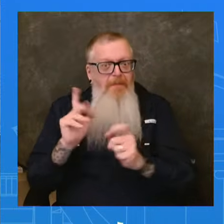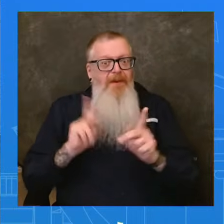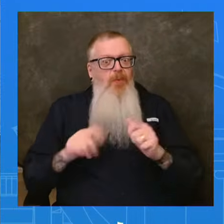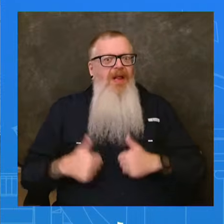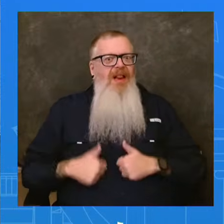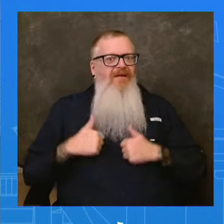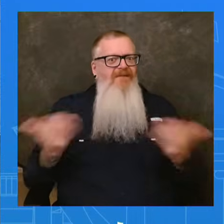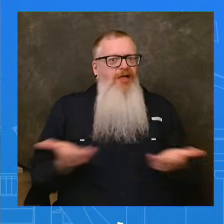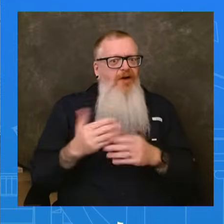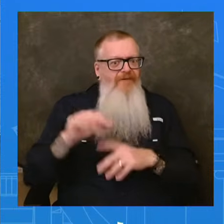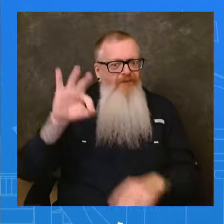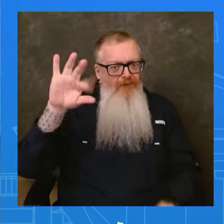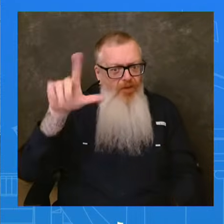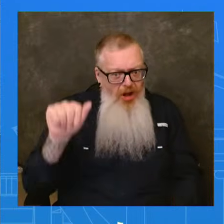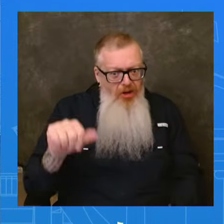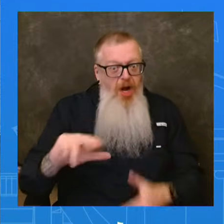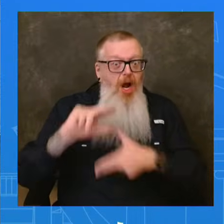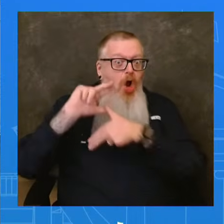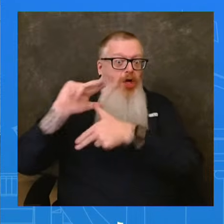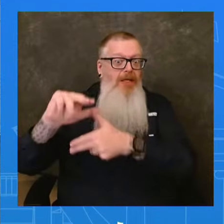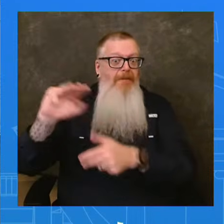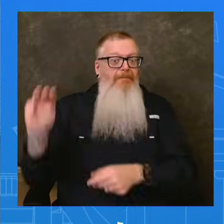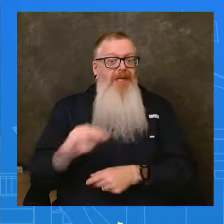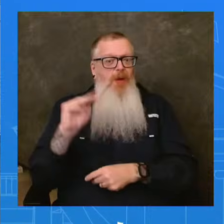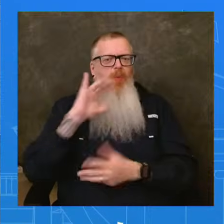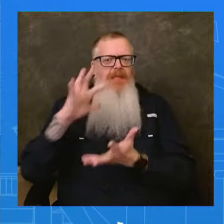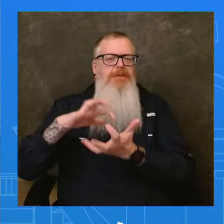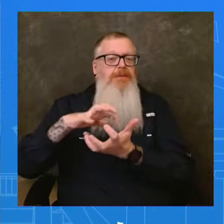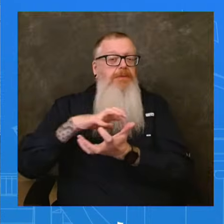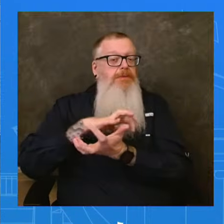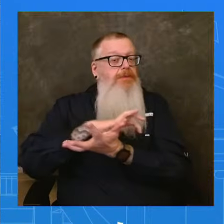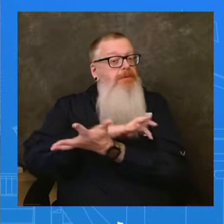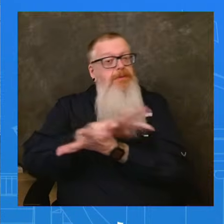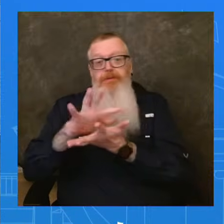I want to deliver a very important message to the people of Florida: